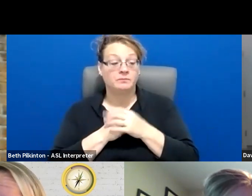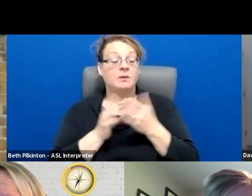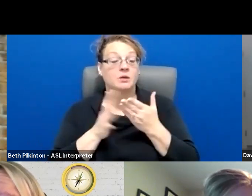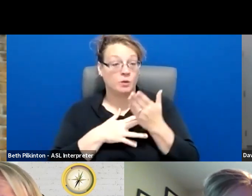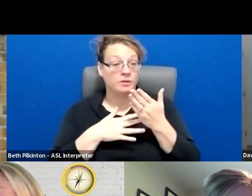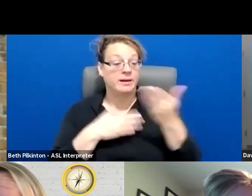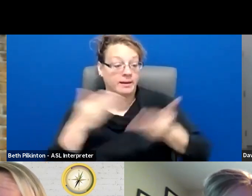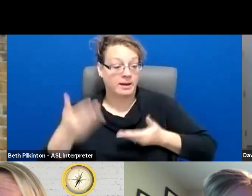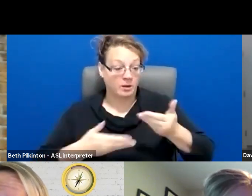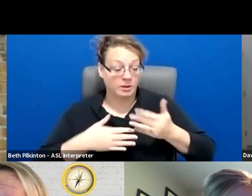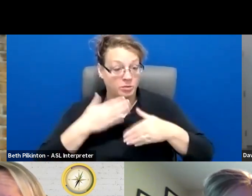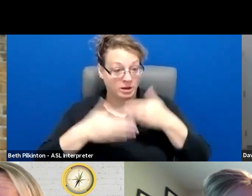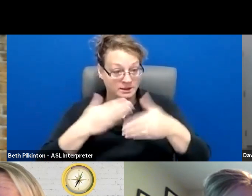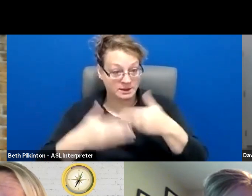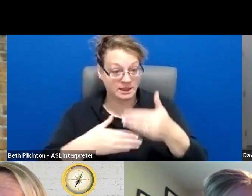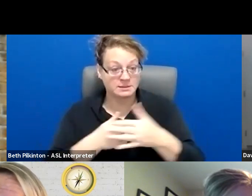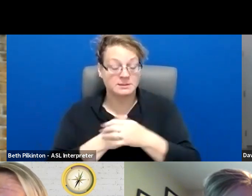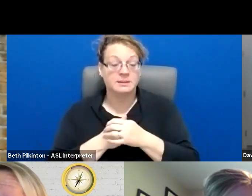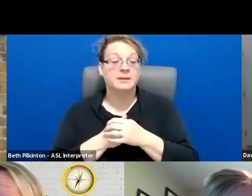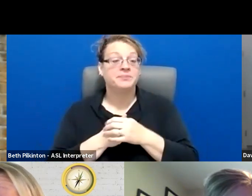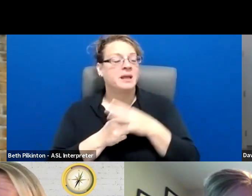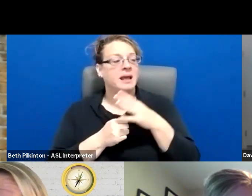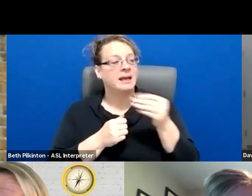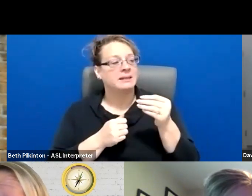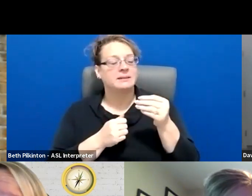So really, looking at each candidate and determining the fit for which they are applying for the position is I think the most important thing to consider.